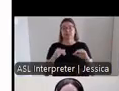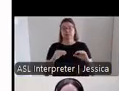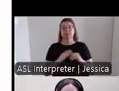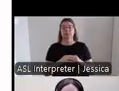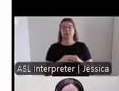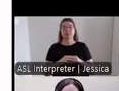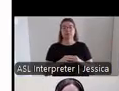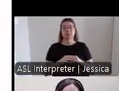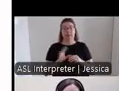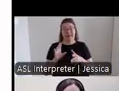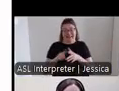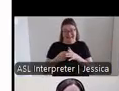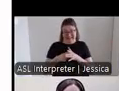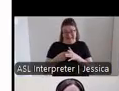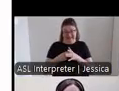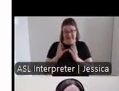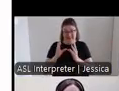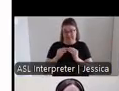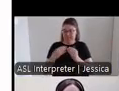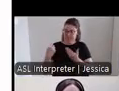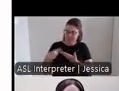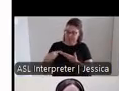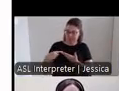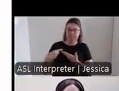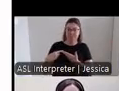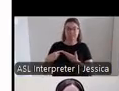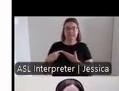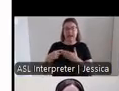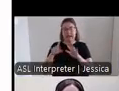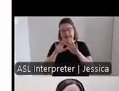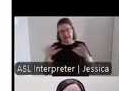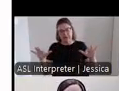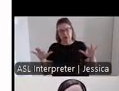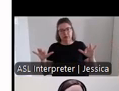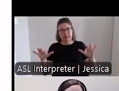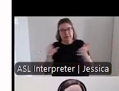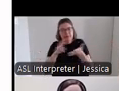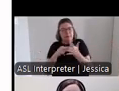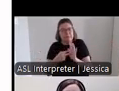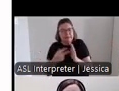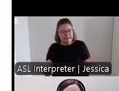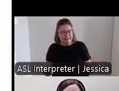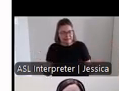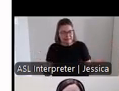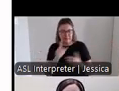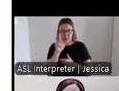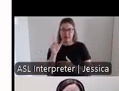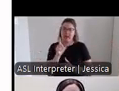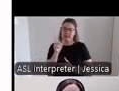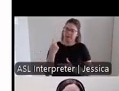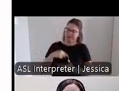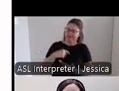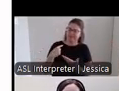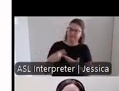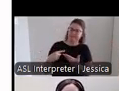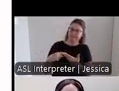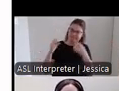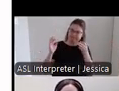During initial meetings the group discussed the meaning of diversity in library collections and from these conversations, it was decided to focus